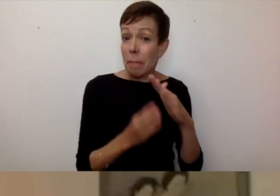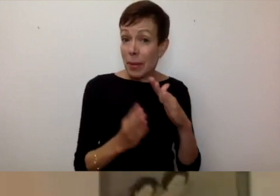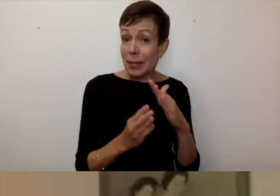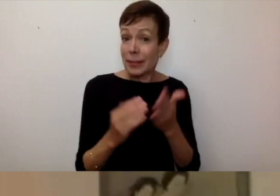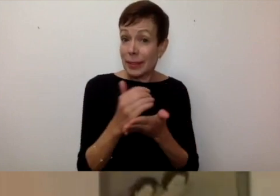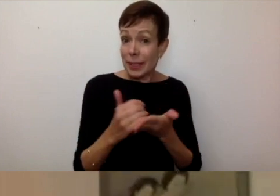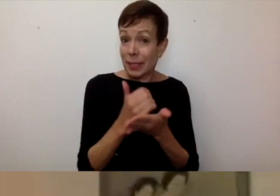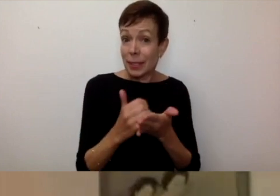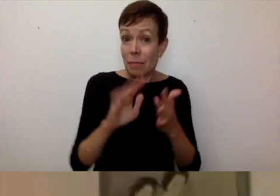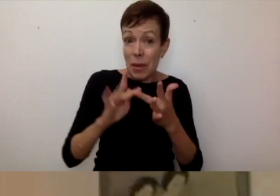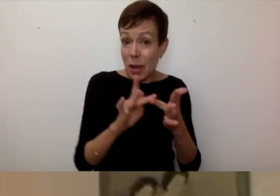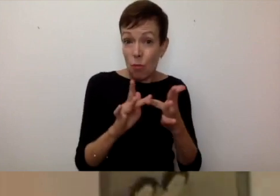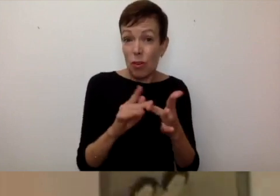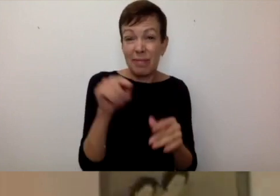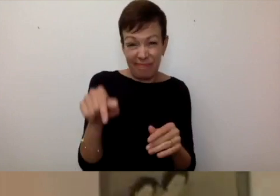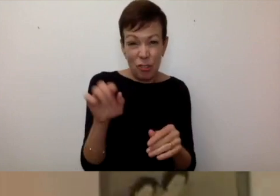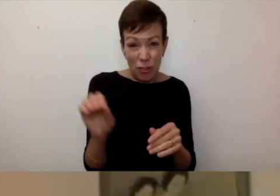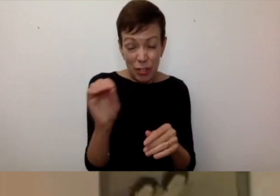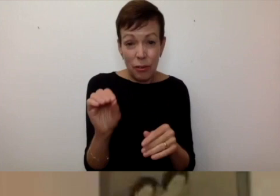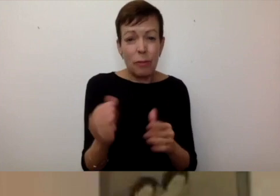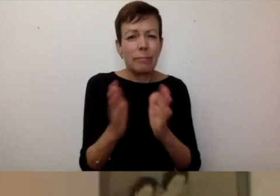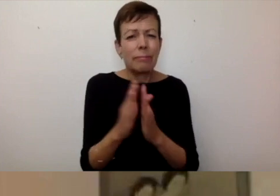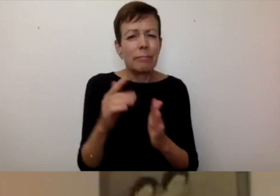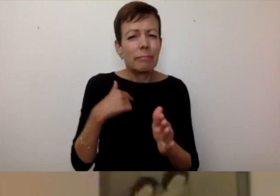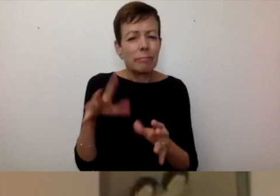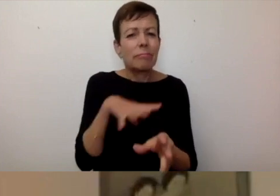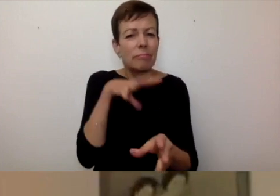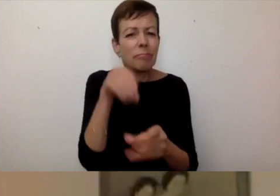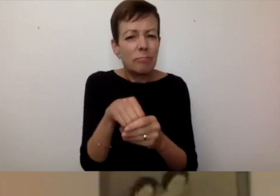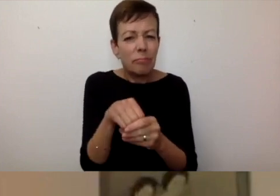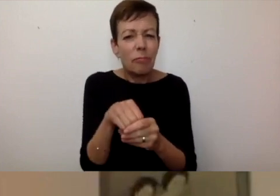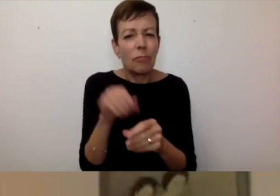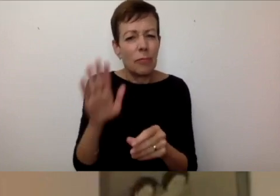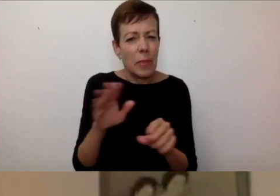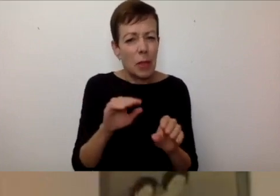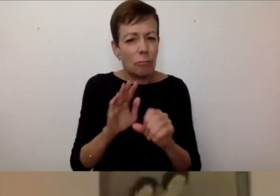as the team leader for the case for basic income for the arts